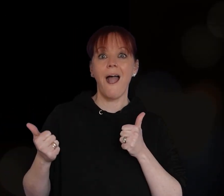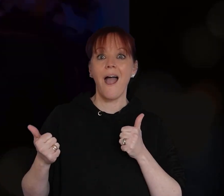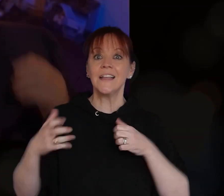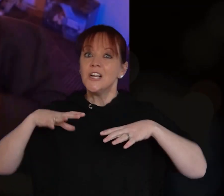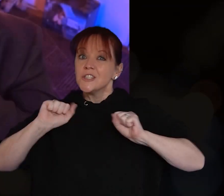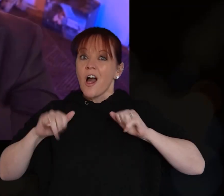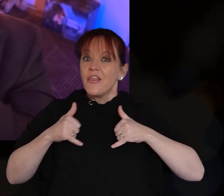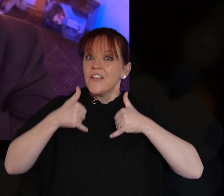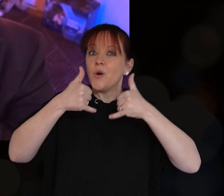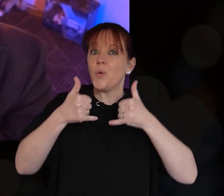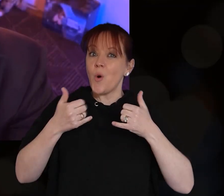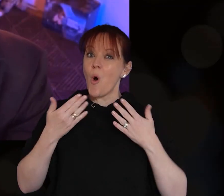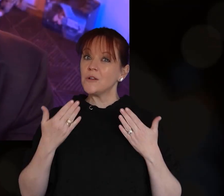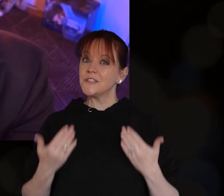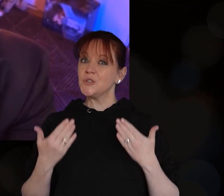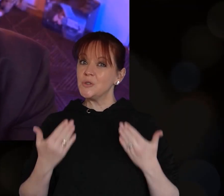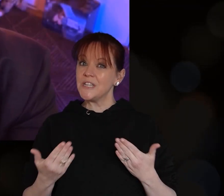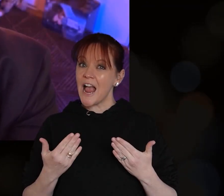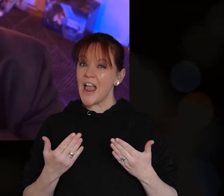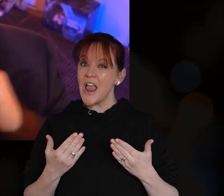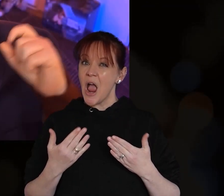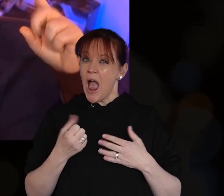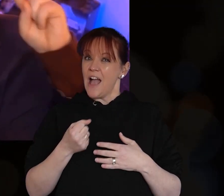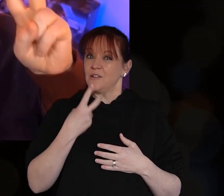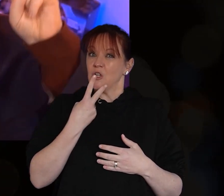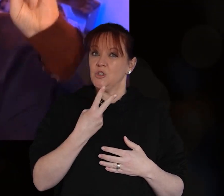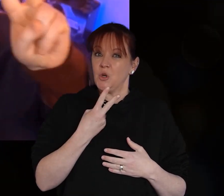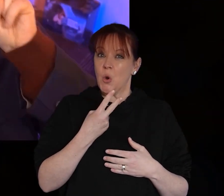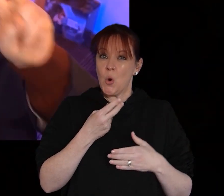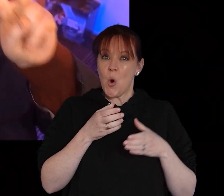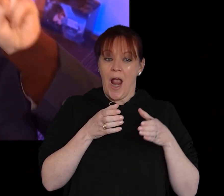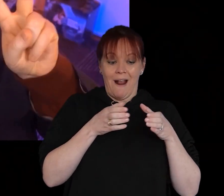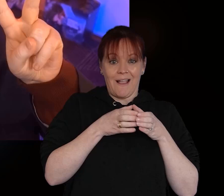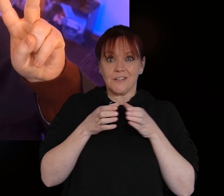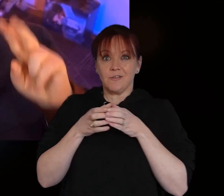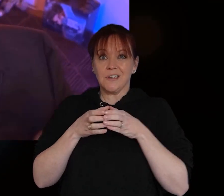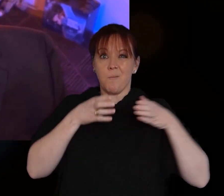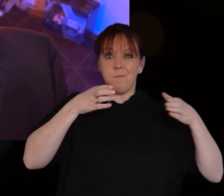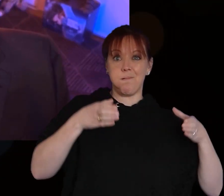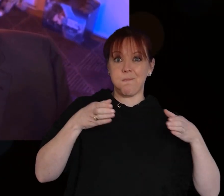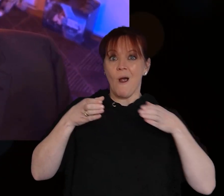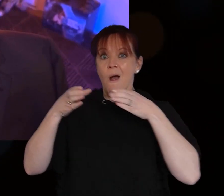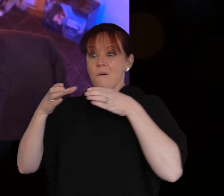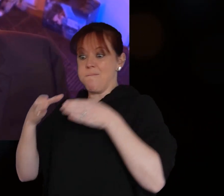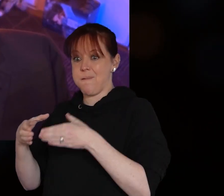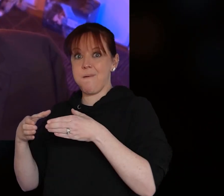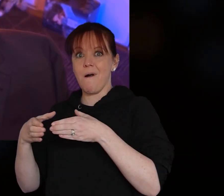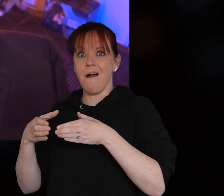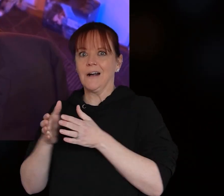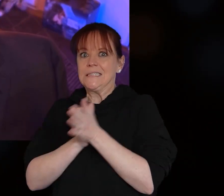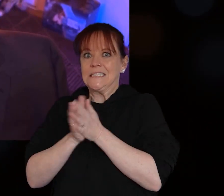All right! Starting off with the awards today, we start with two very wide categories. That's right, we're going big or going home!